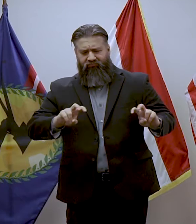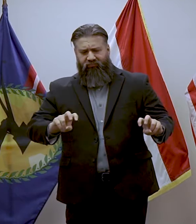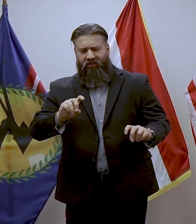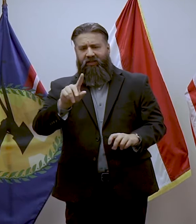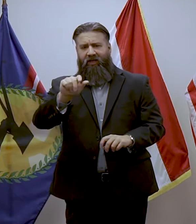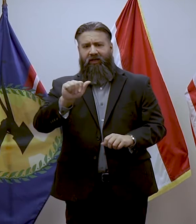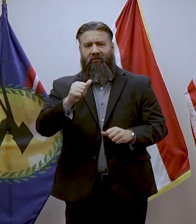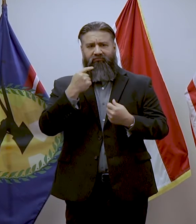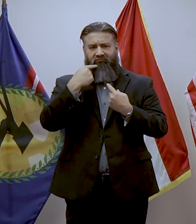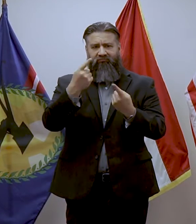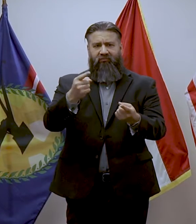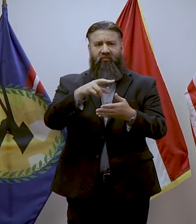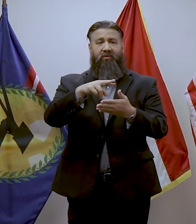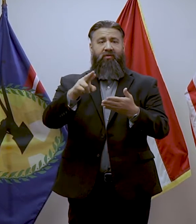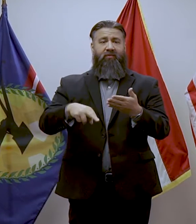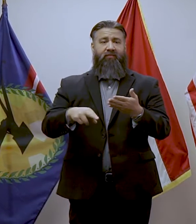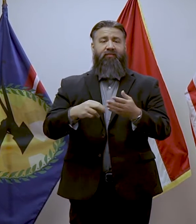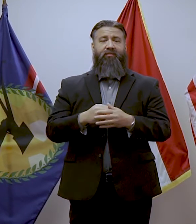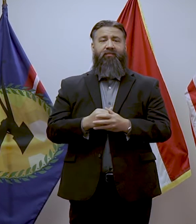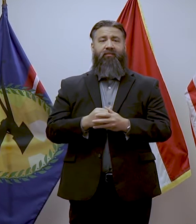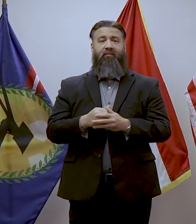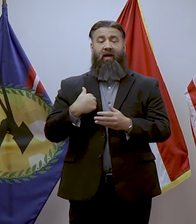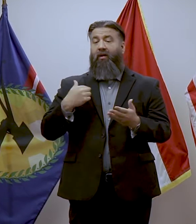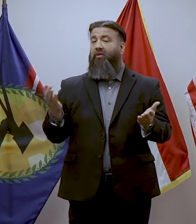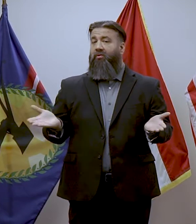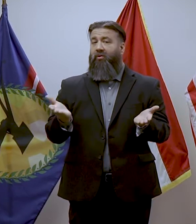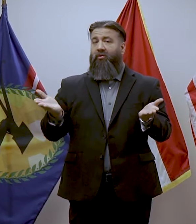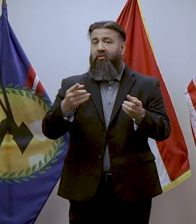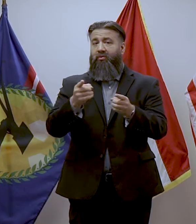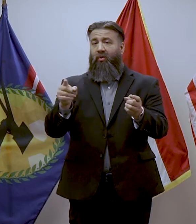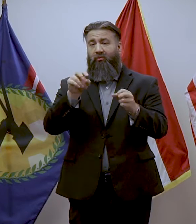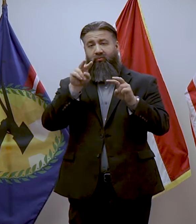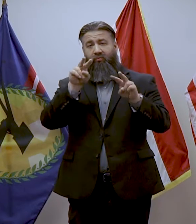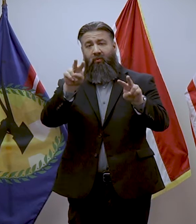I encourage you to attend or tune in to the meeting, Public comments are welcome.